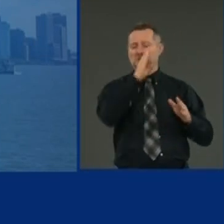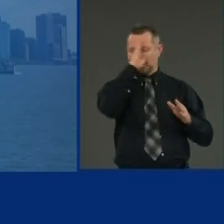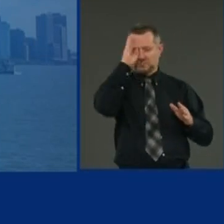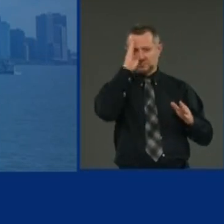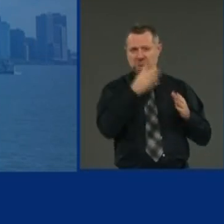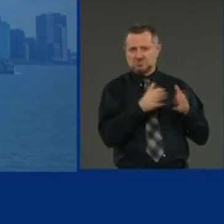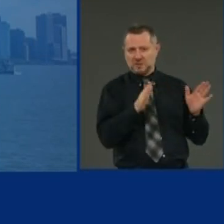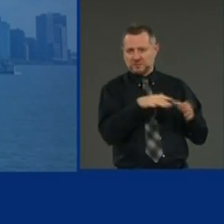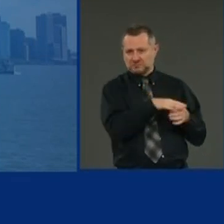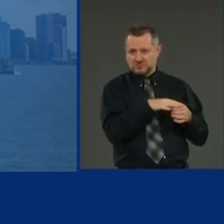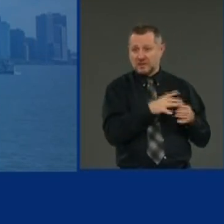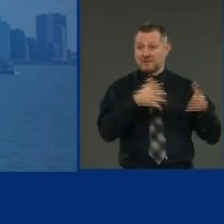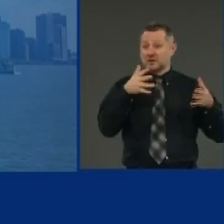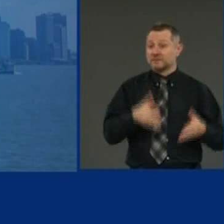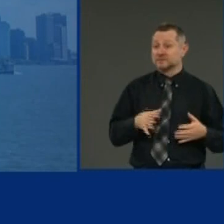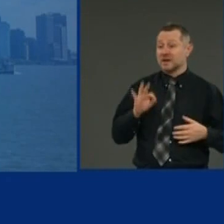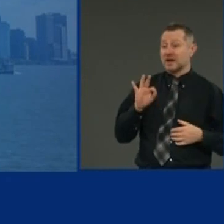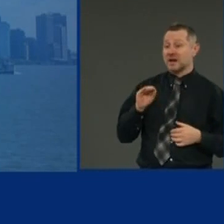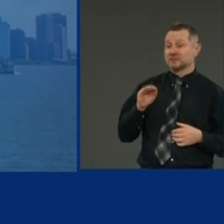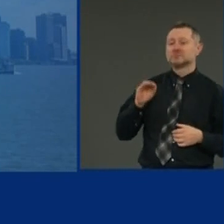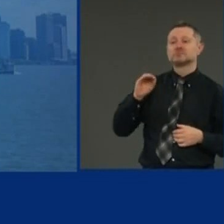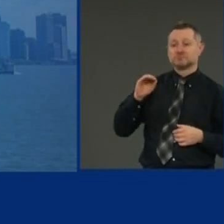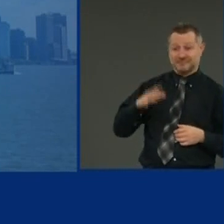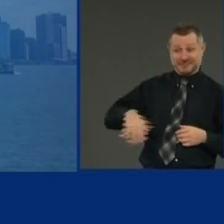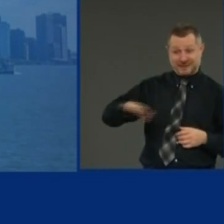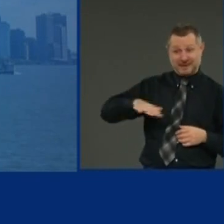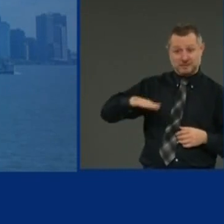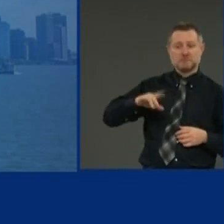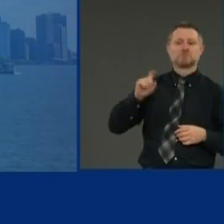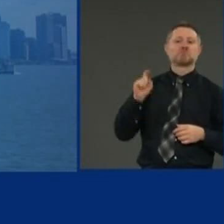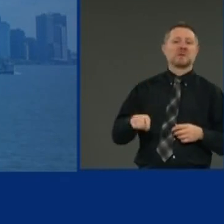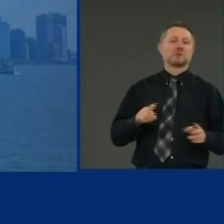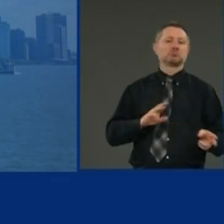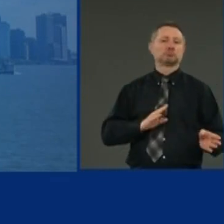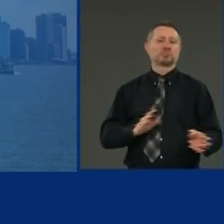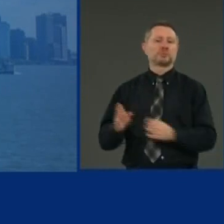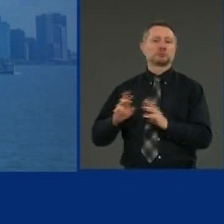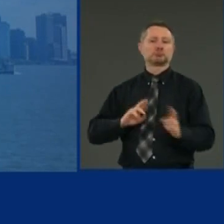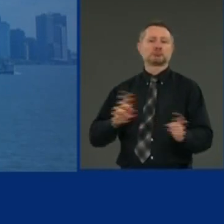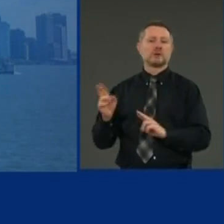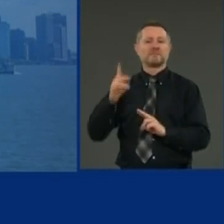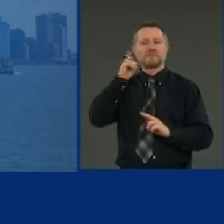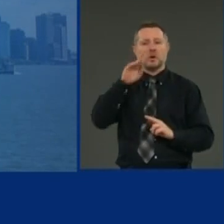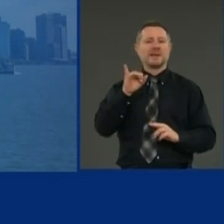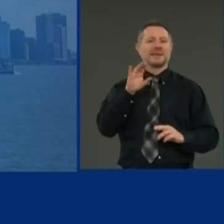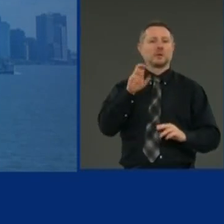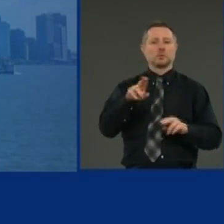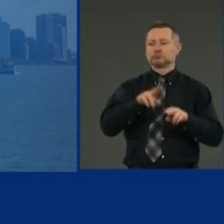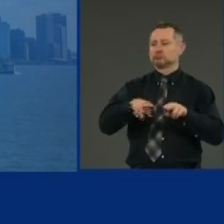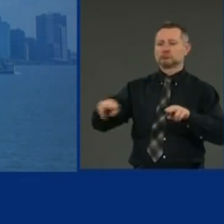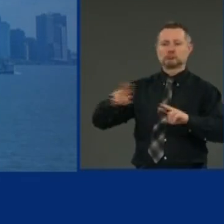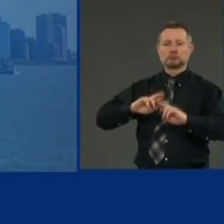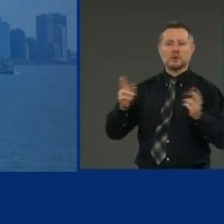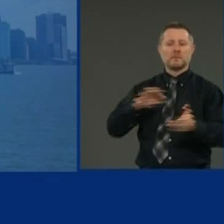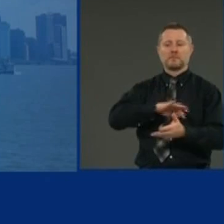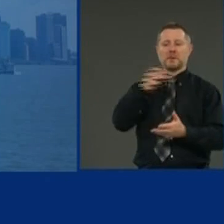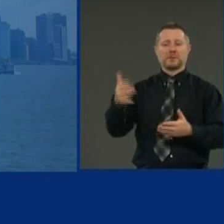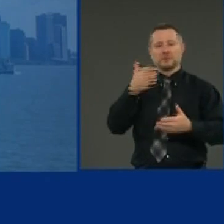WAS REFERRING TO, THE NEW YORK CITY HOSPITALS. BUT THEN THERE ARE ABOUT 90 OTHER HOSPITALS.